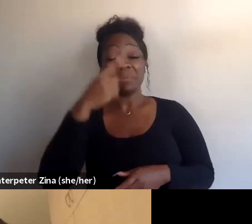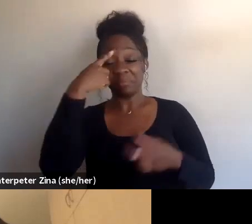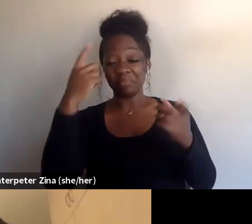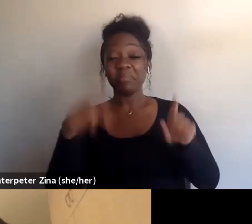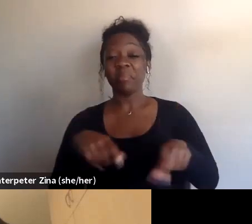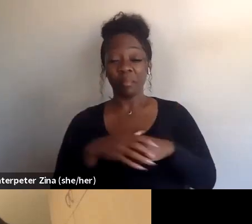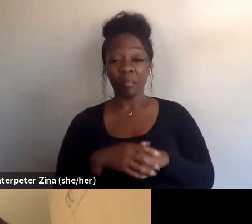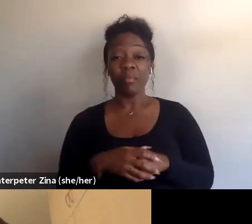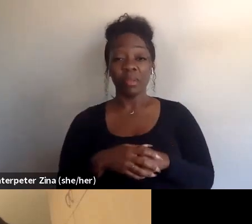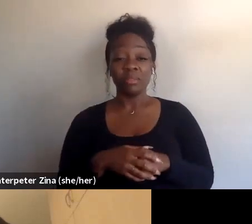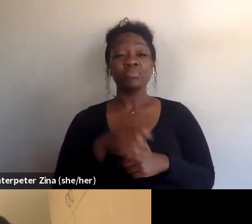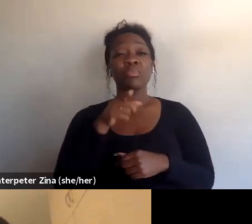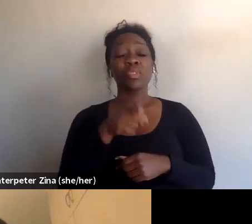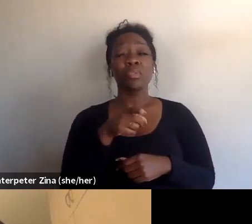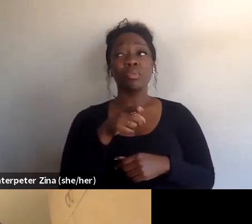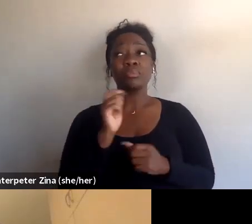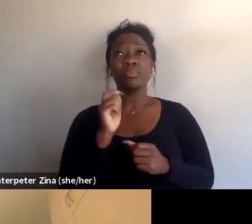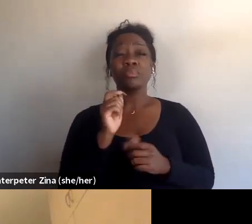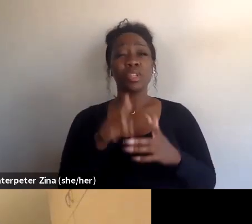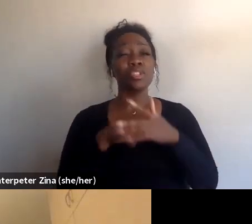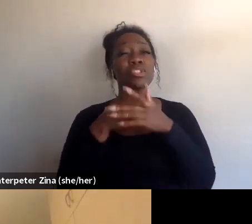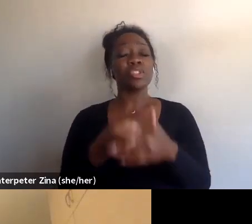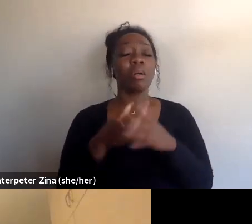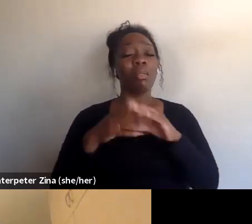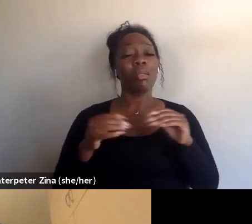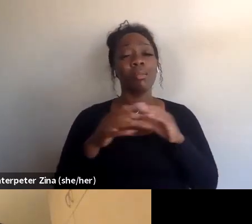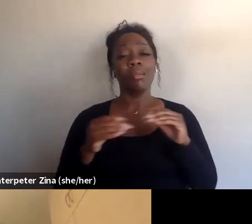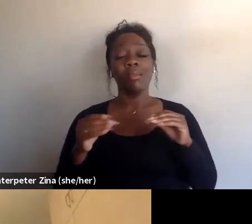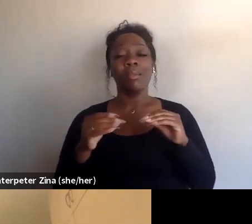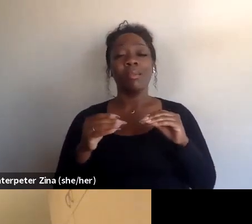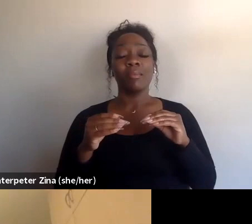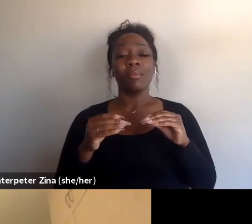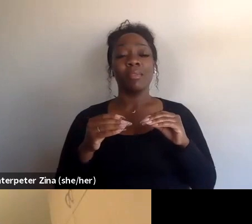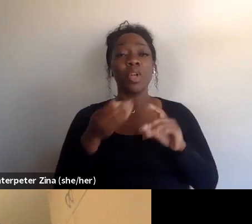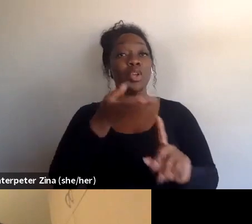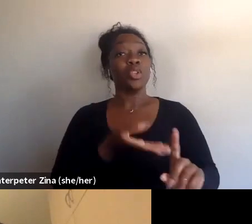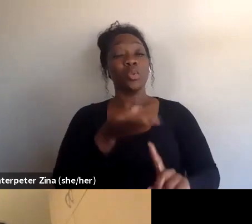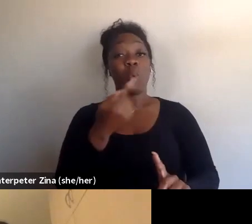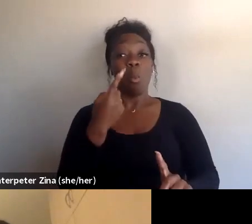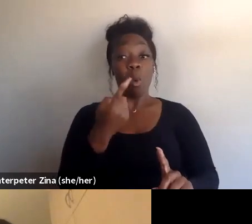You spoke a lot about, well, you started off by saying, you know, as one of the few female Black artists